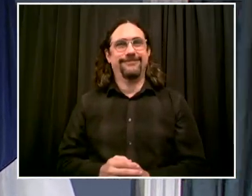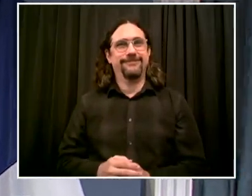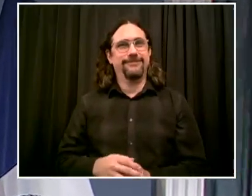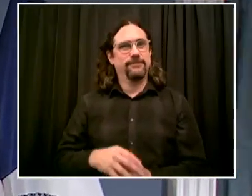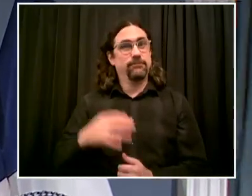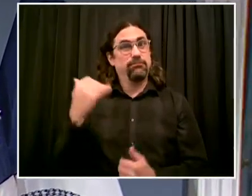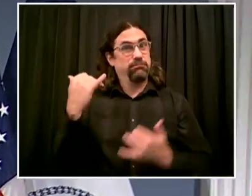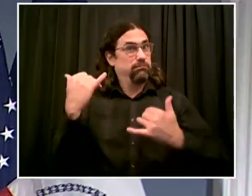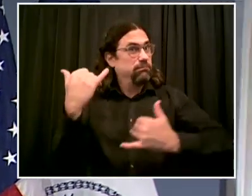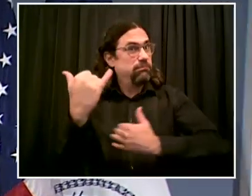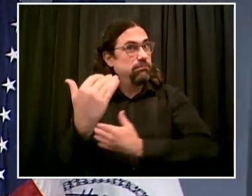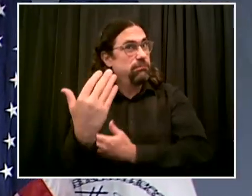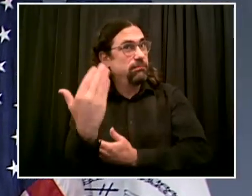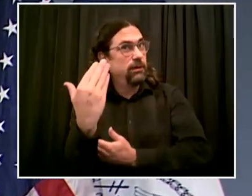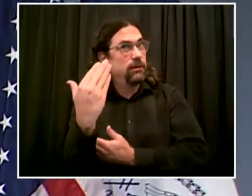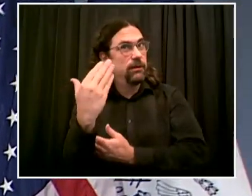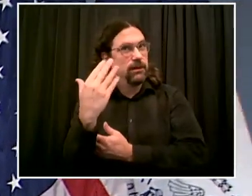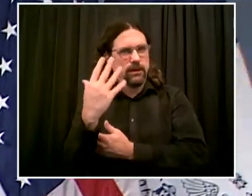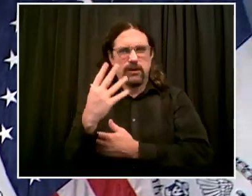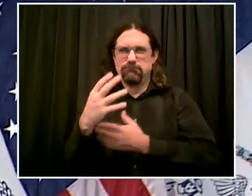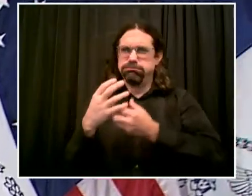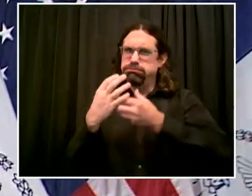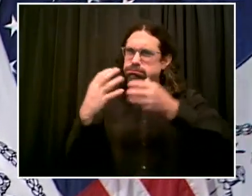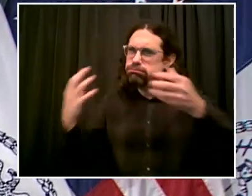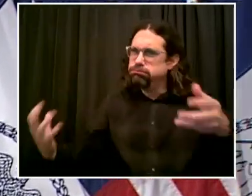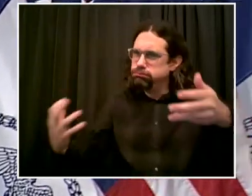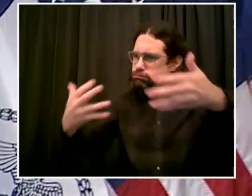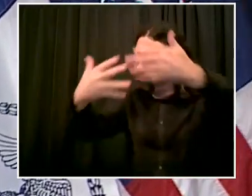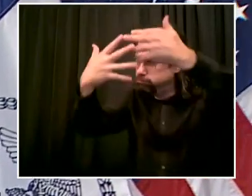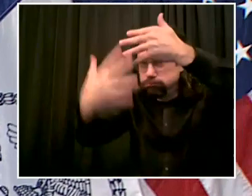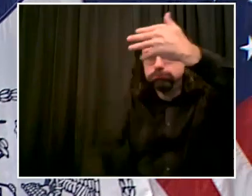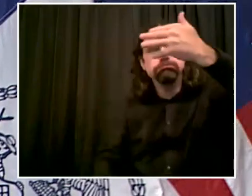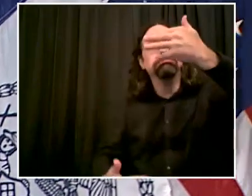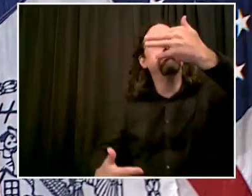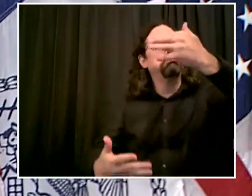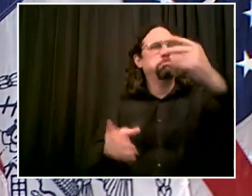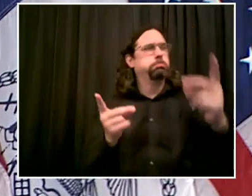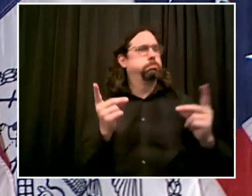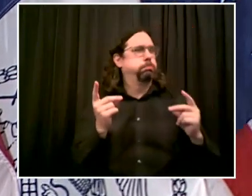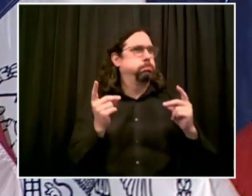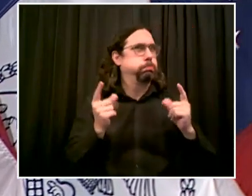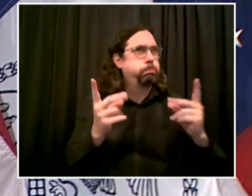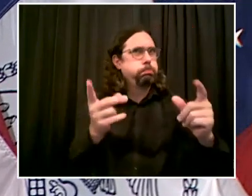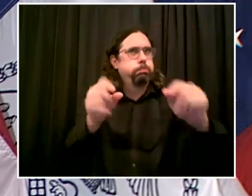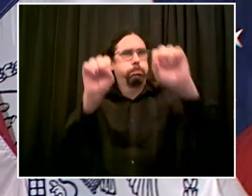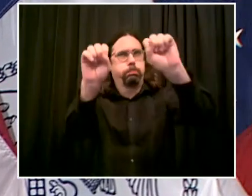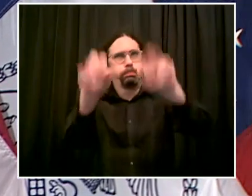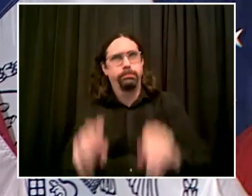GOOD MORNING EVERYBODY. WE HAVE A LOT TO GO OVER TODAY